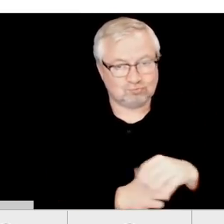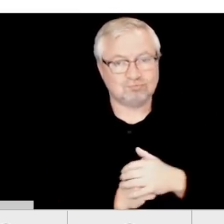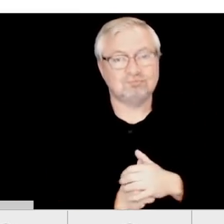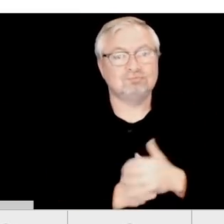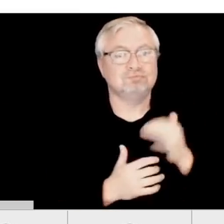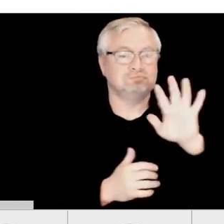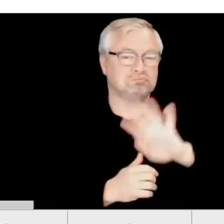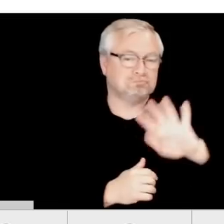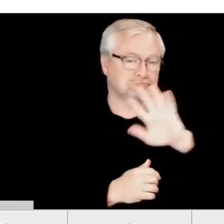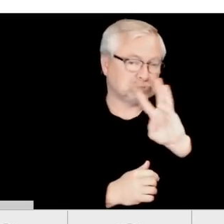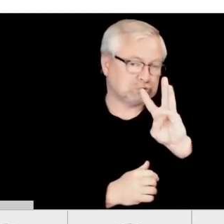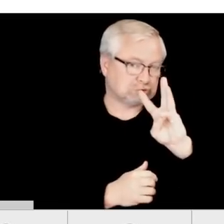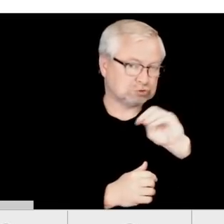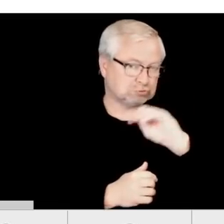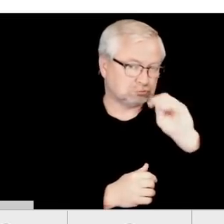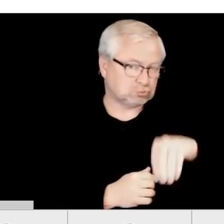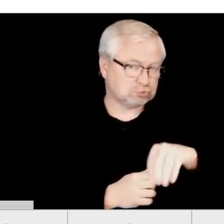not 80% for the stay at home order.